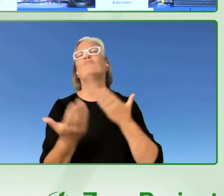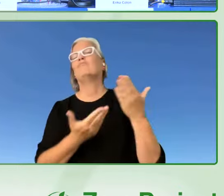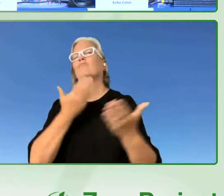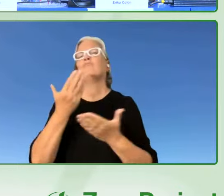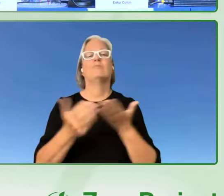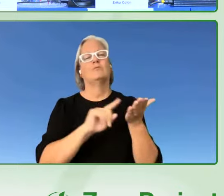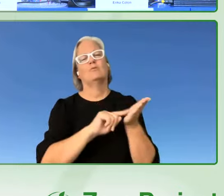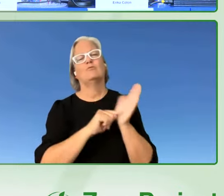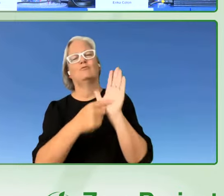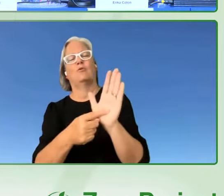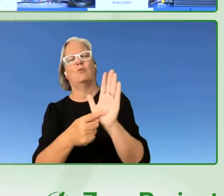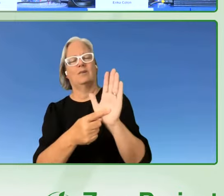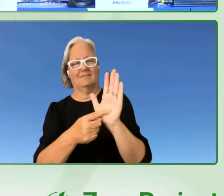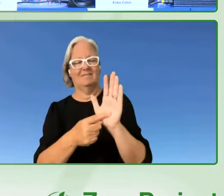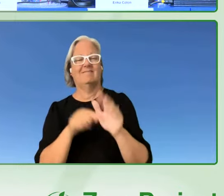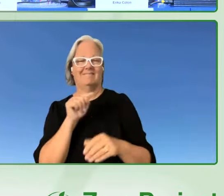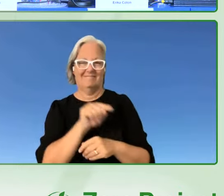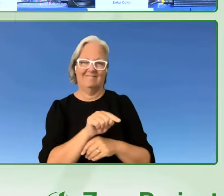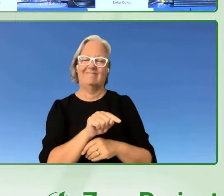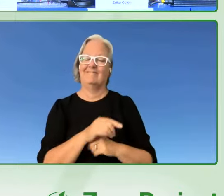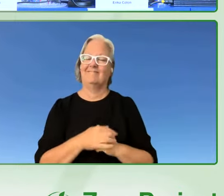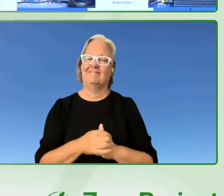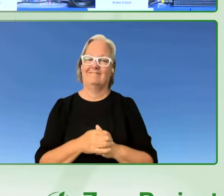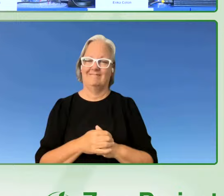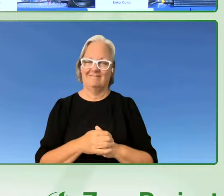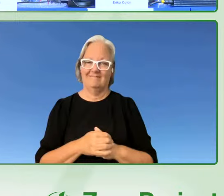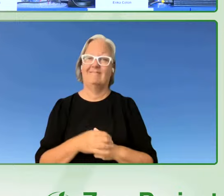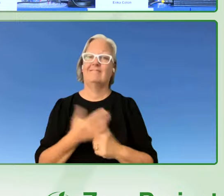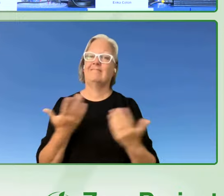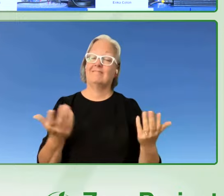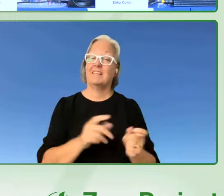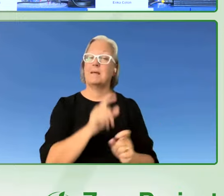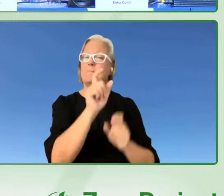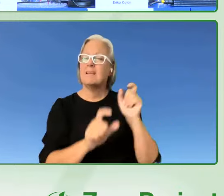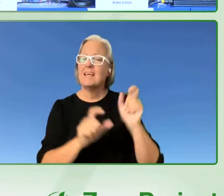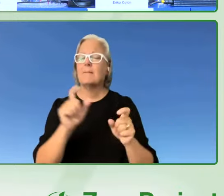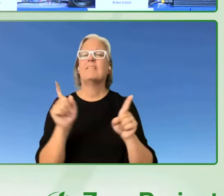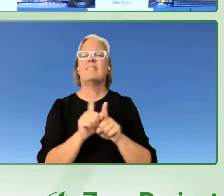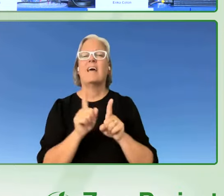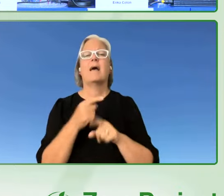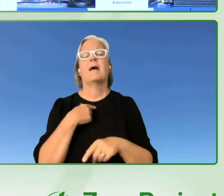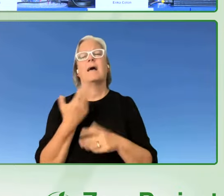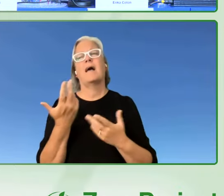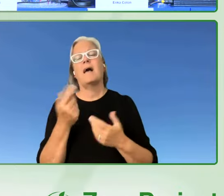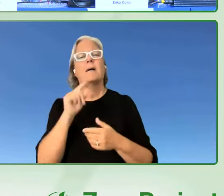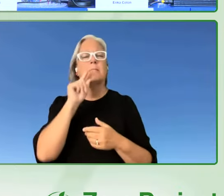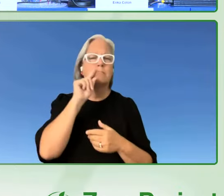done but we know that this is our future.